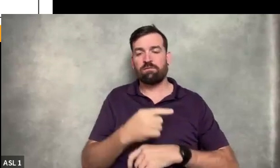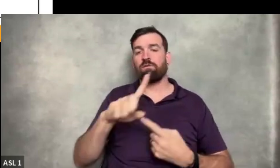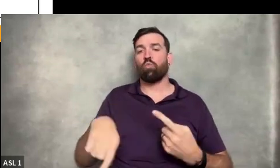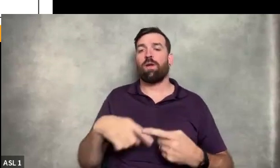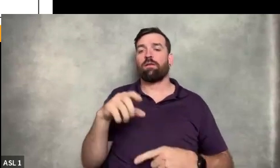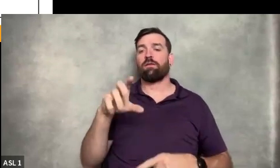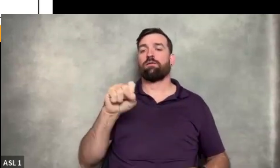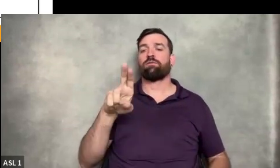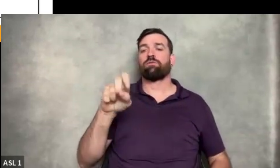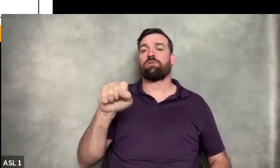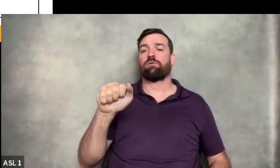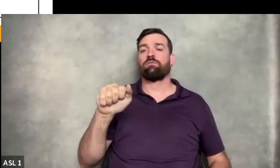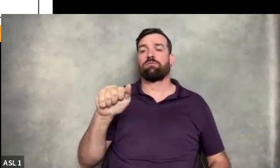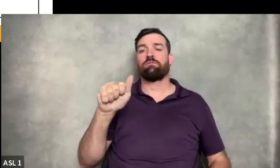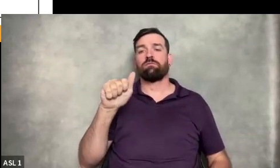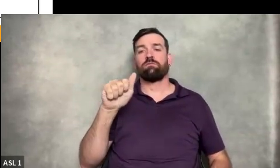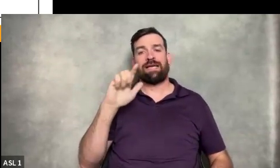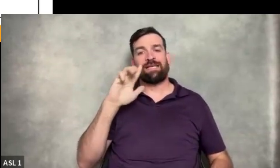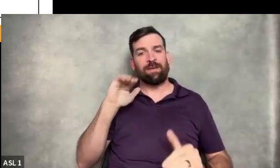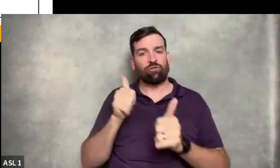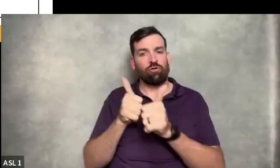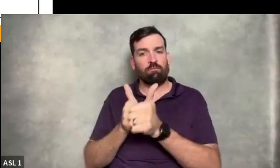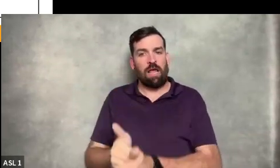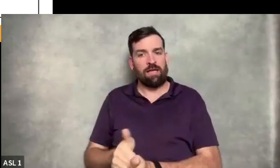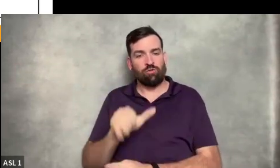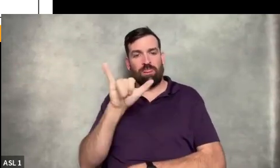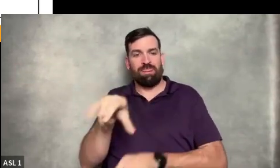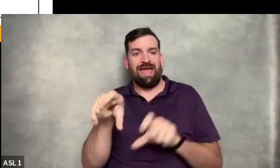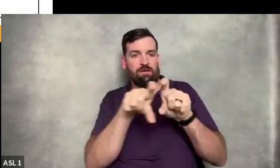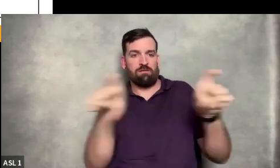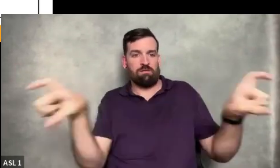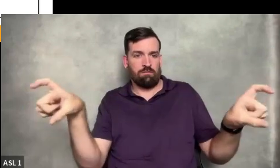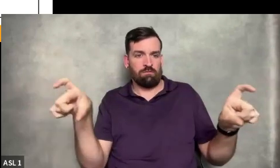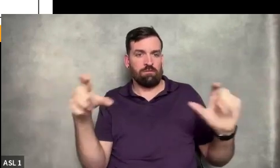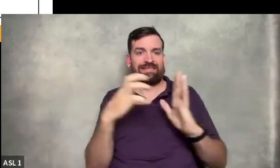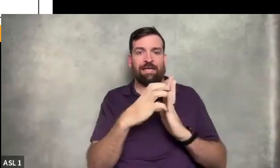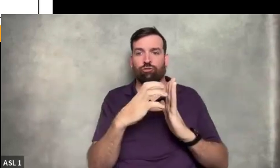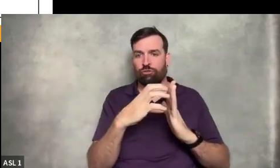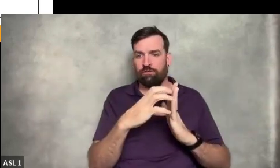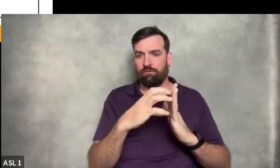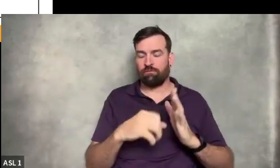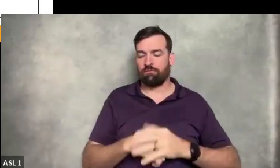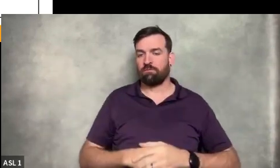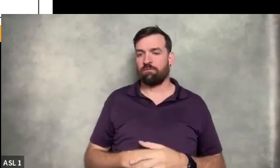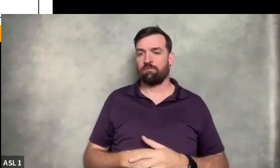expects to be in compliance with the section that is reported to be out of compliance with in column